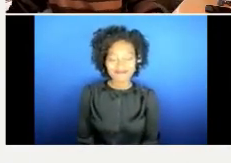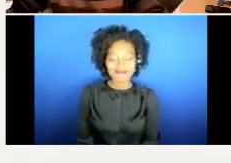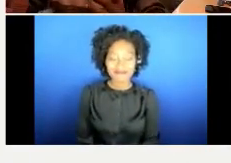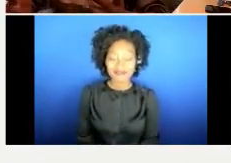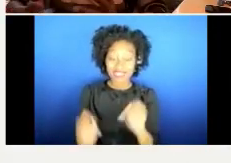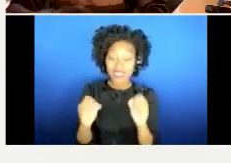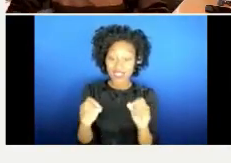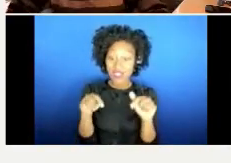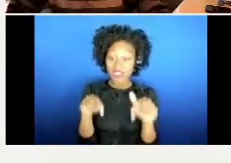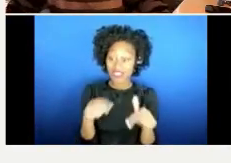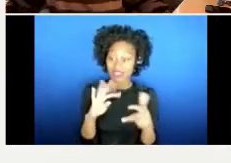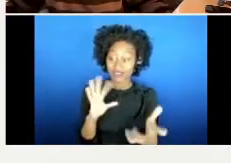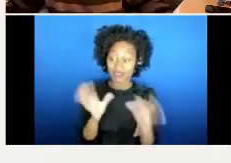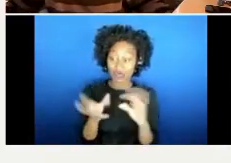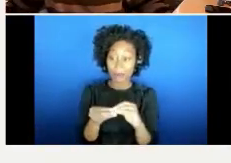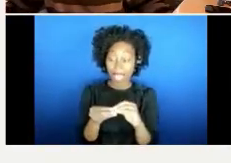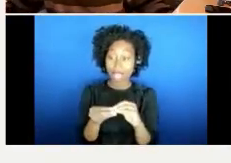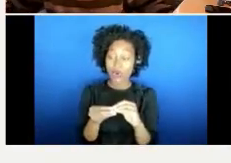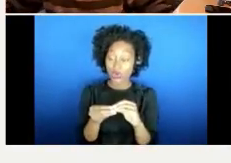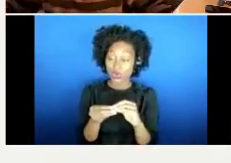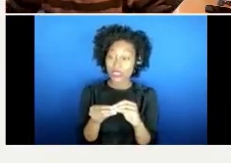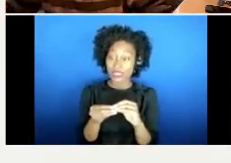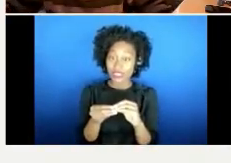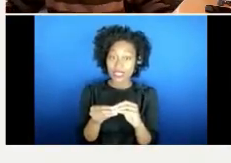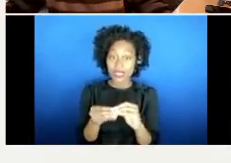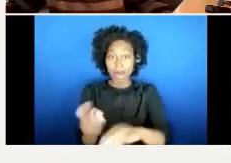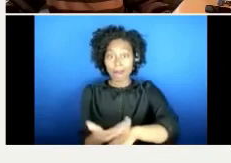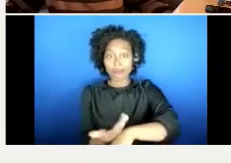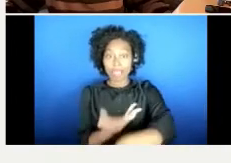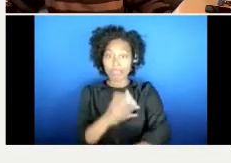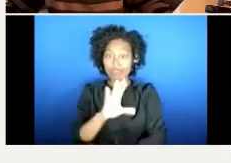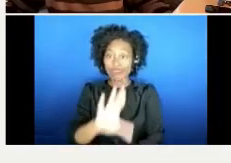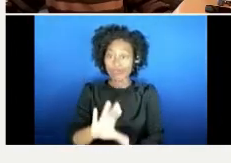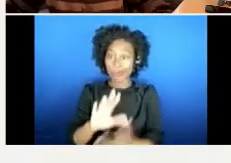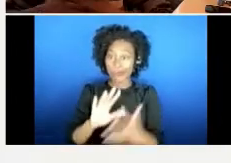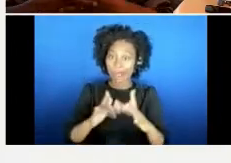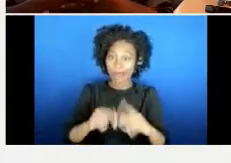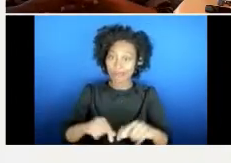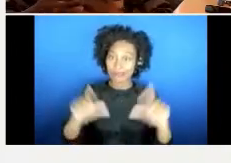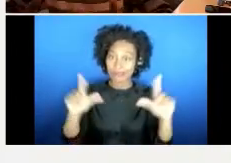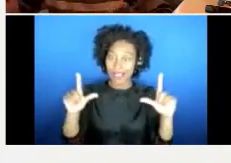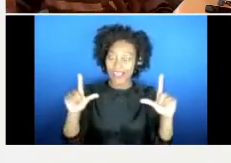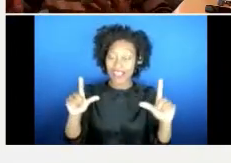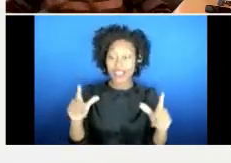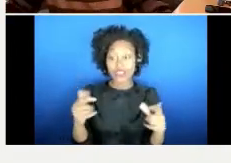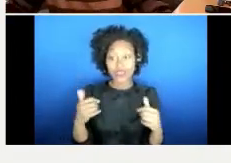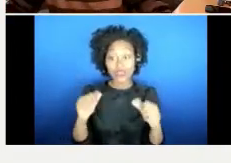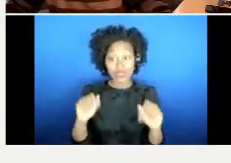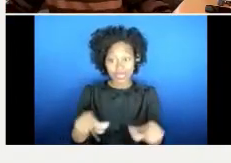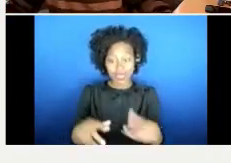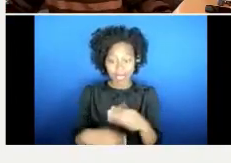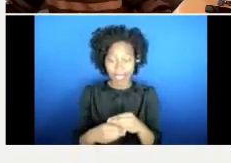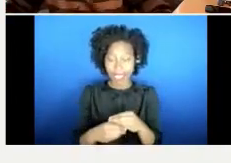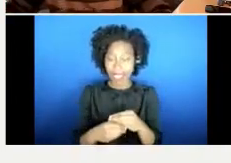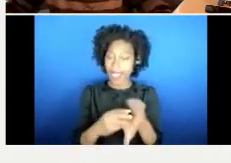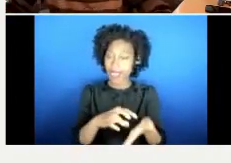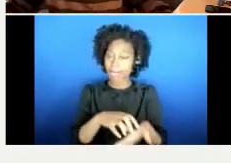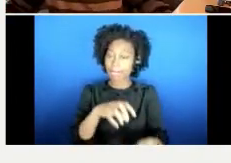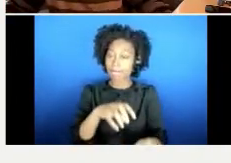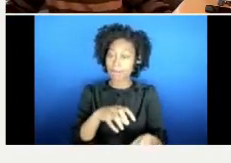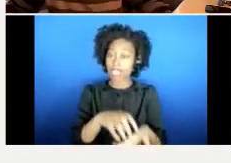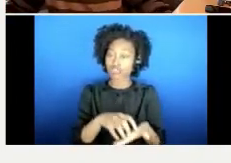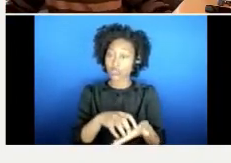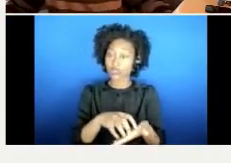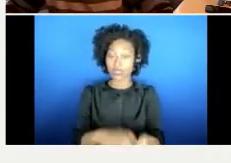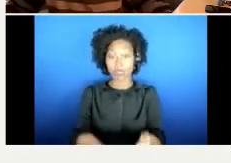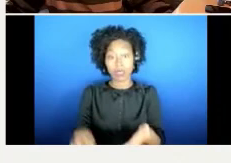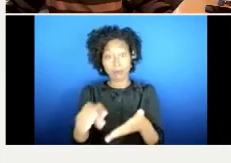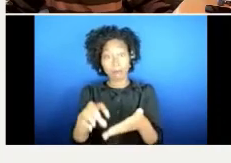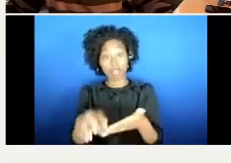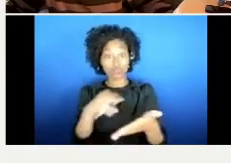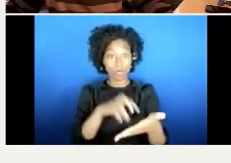about maintaining your website. you can add module or modules, and within the modules